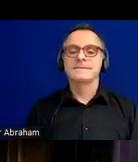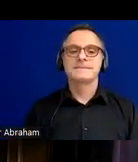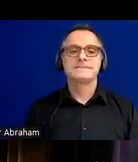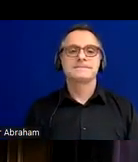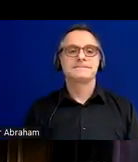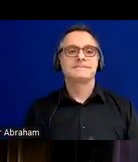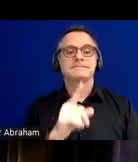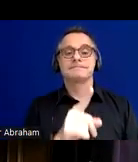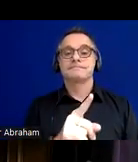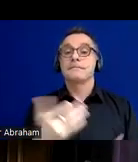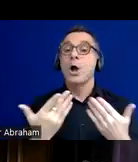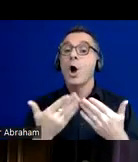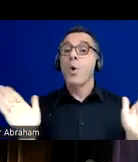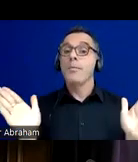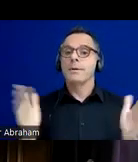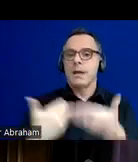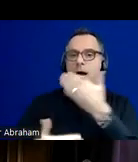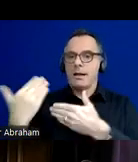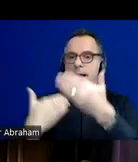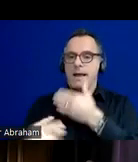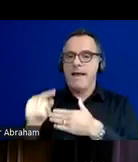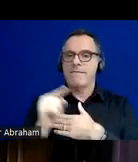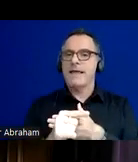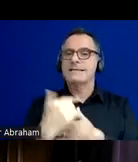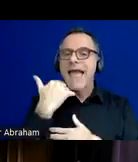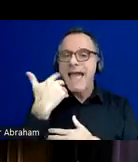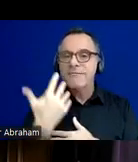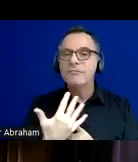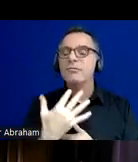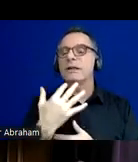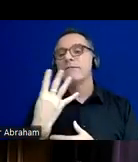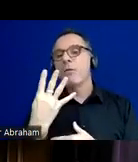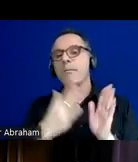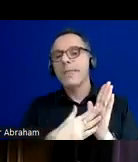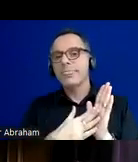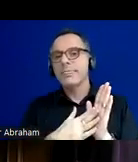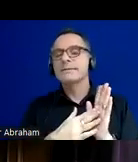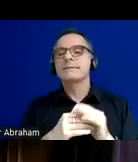Open Archive is something that we tend to do every quarter or thereabouts. It's because many of our